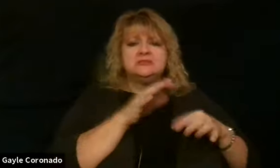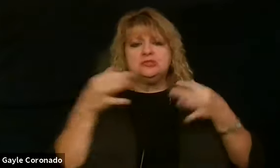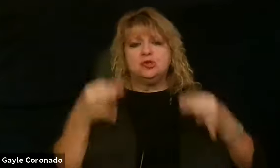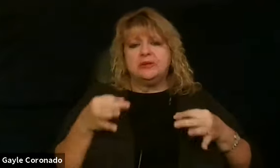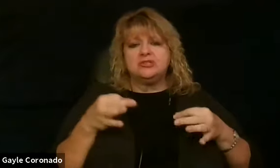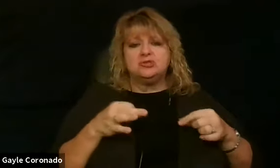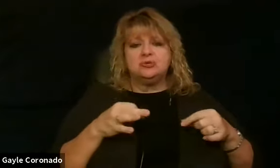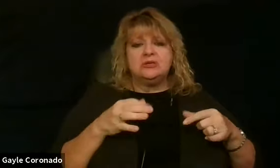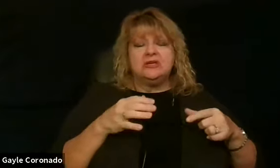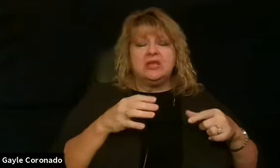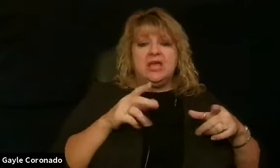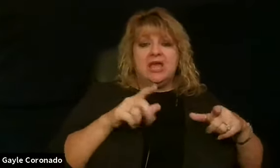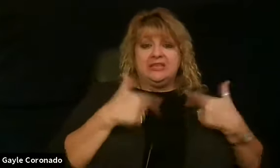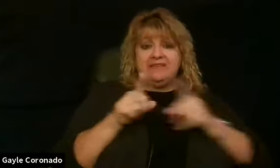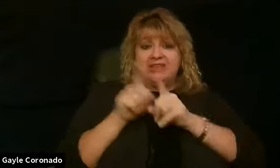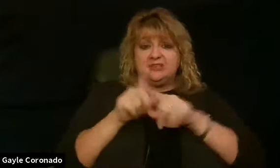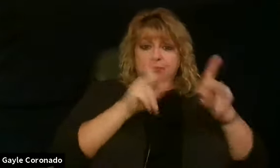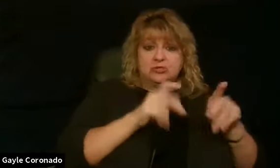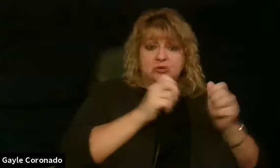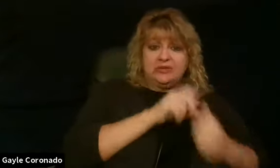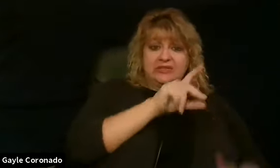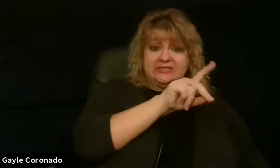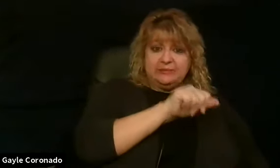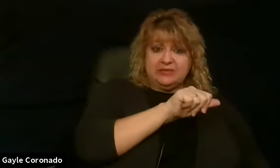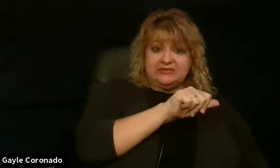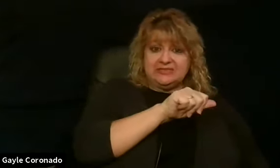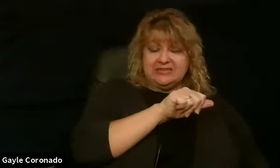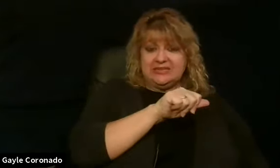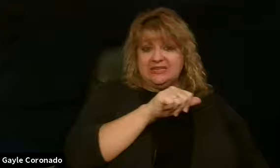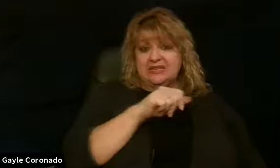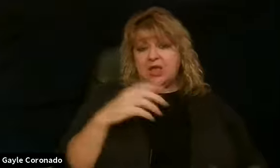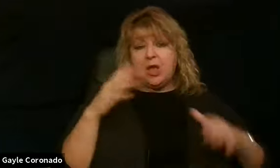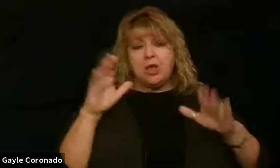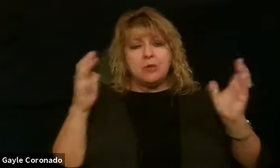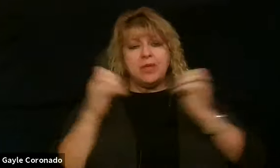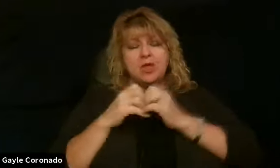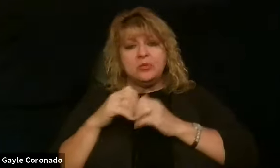Well,